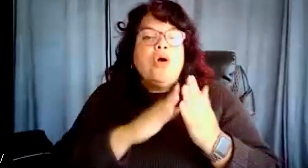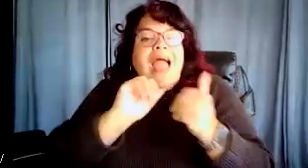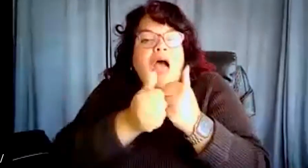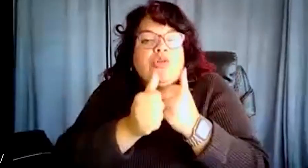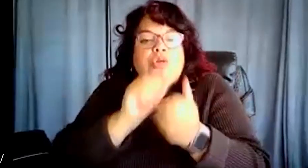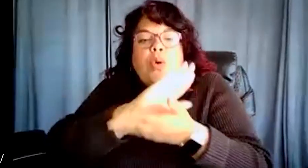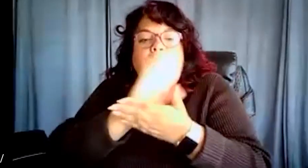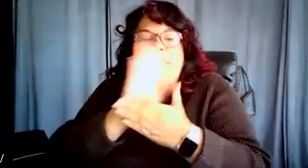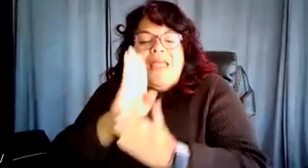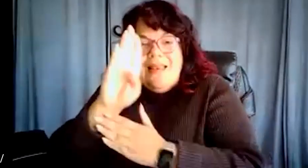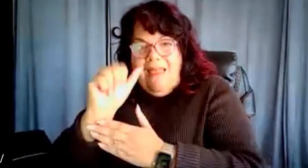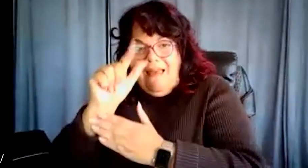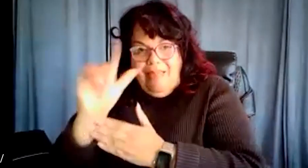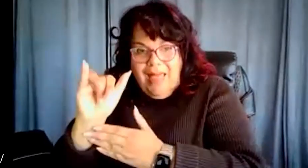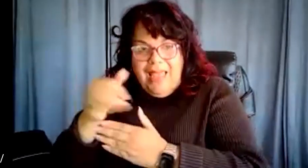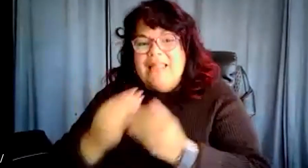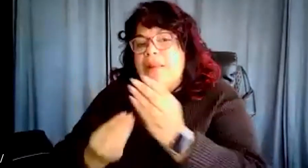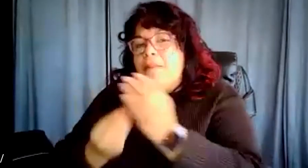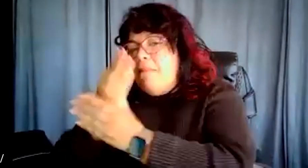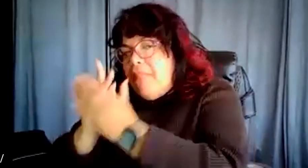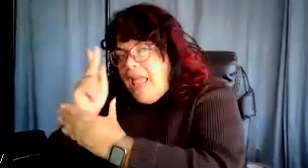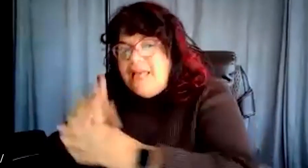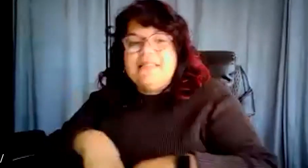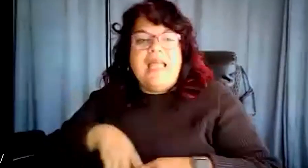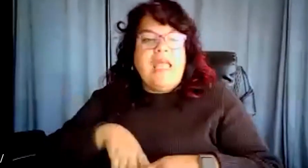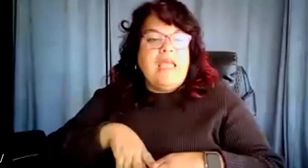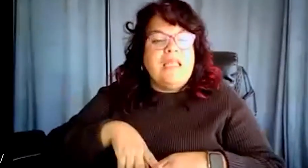In the background, there are some plants and a small black couch.